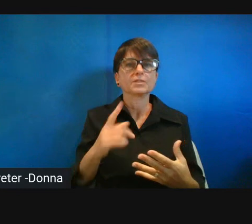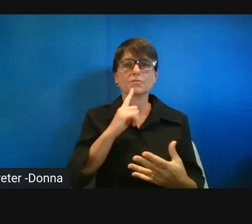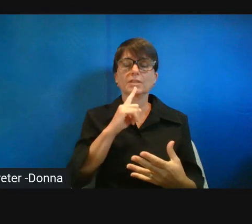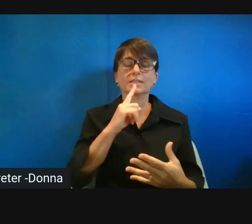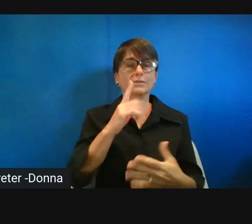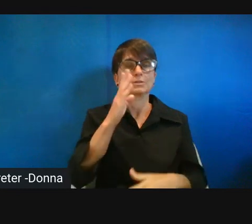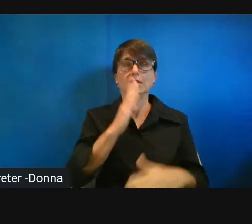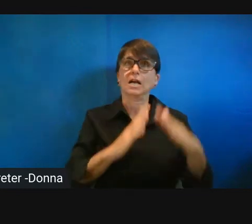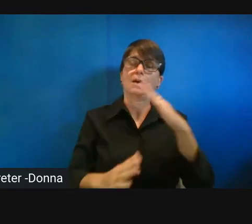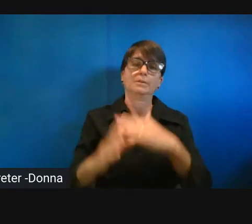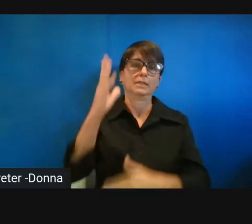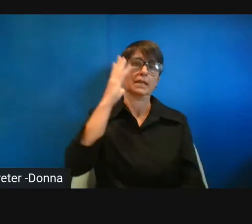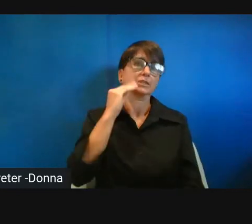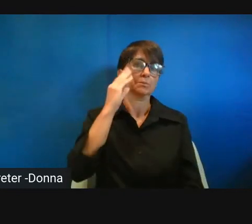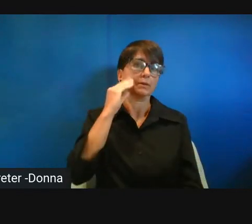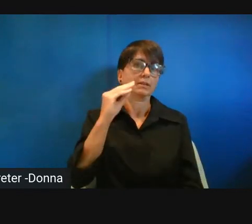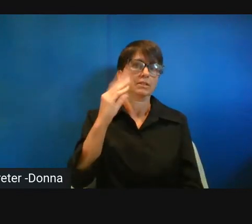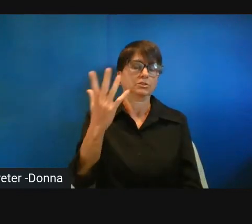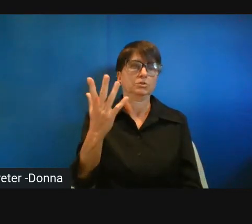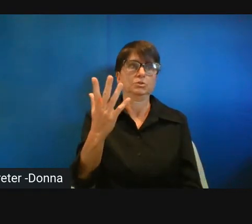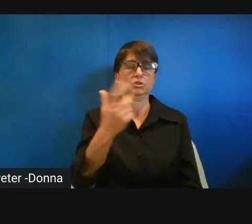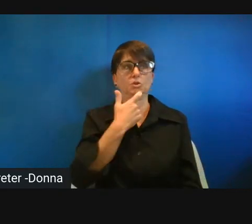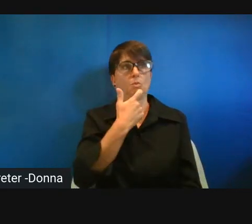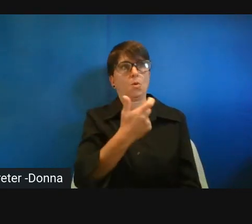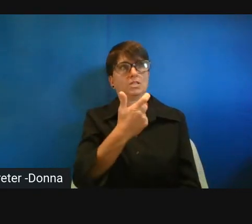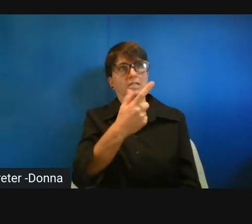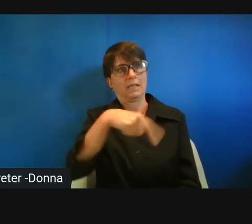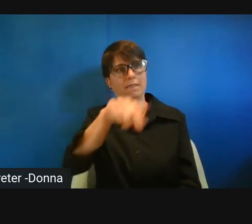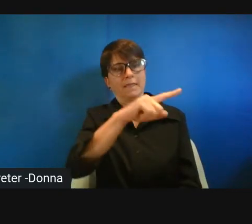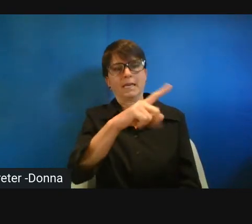watching the difficulties that we had going through that website.